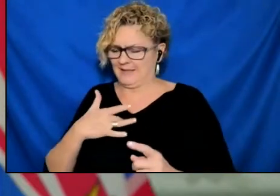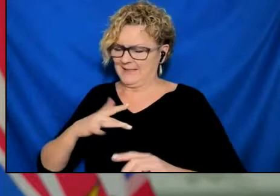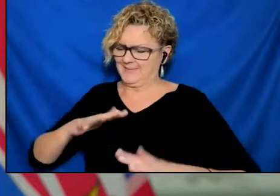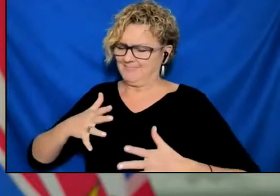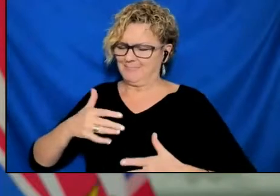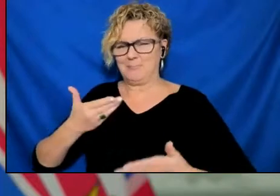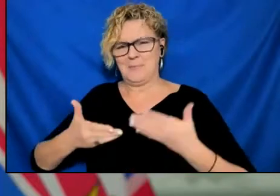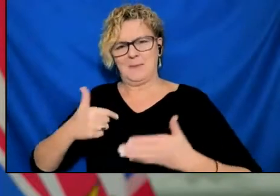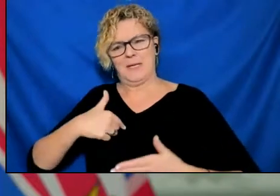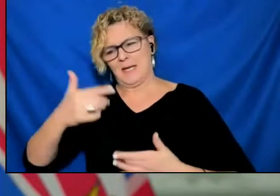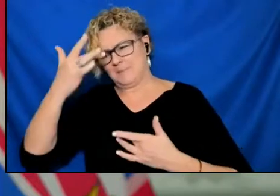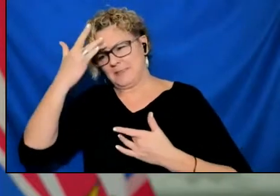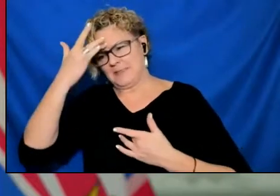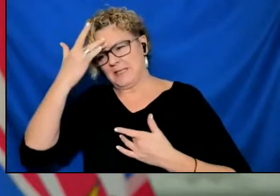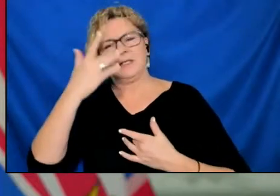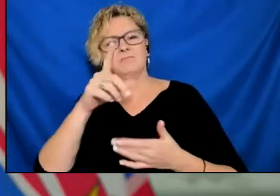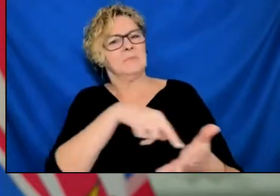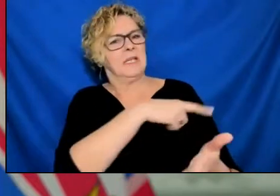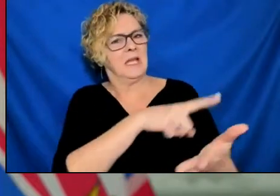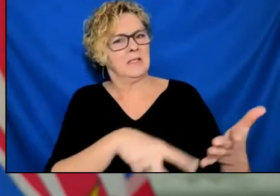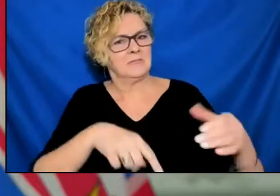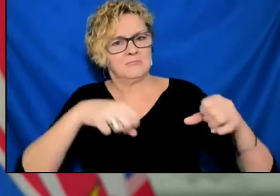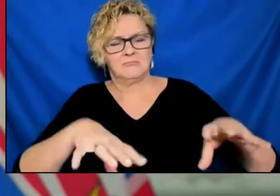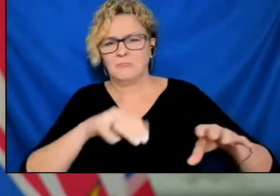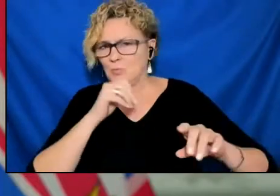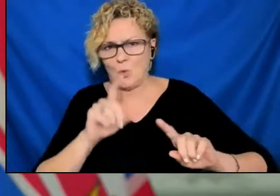Do not go to visit people who